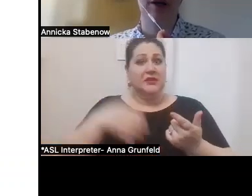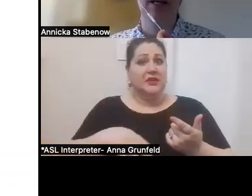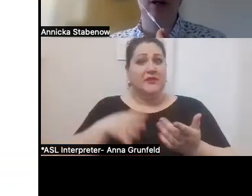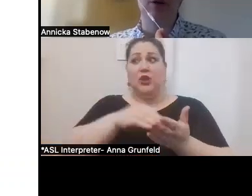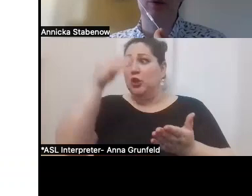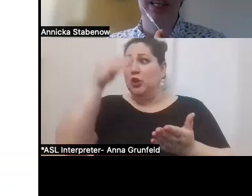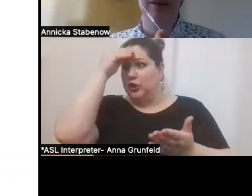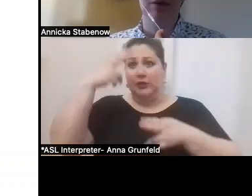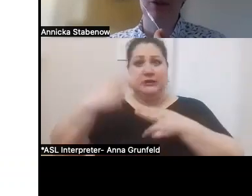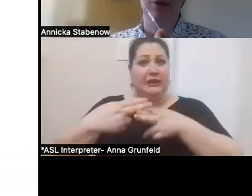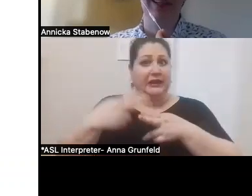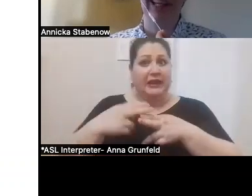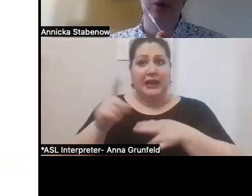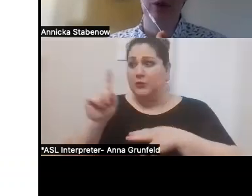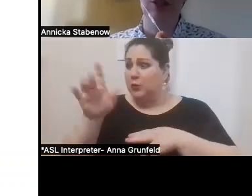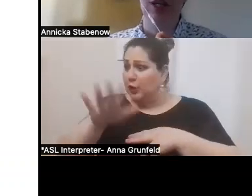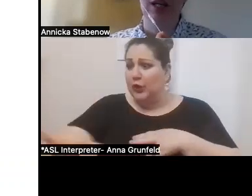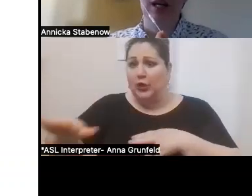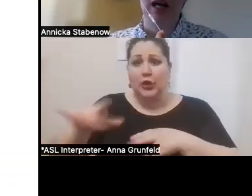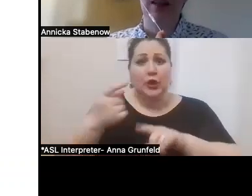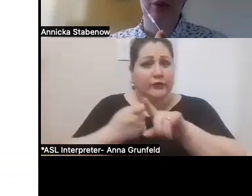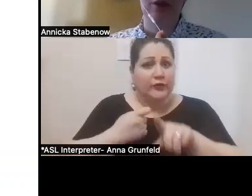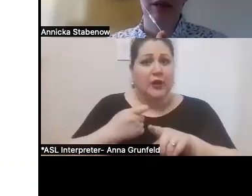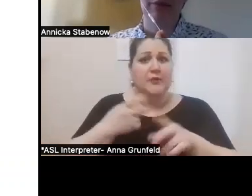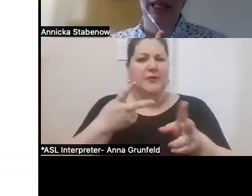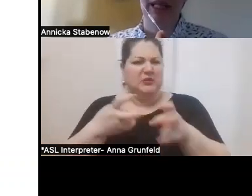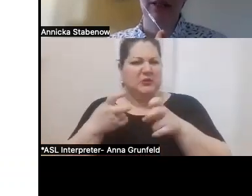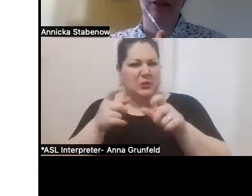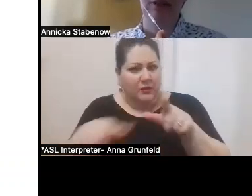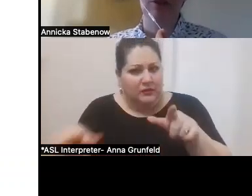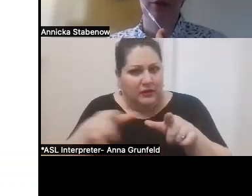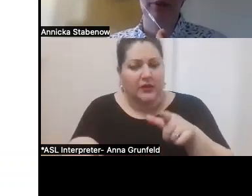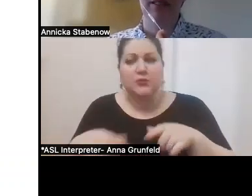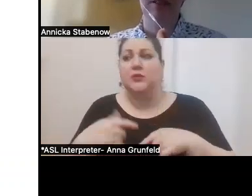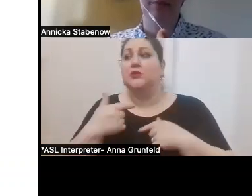originated from stolen language, a language that for many years was forbidden to speak